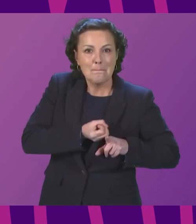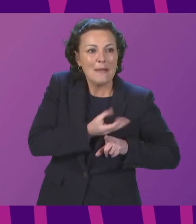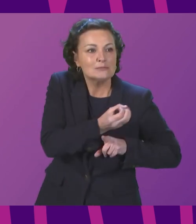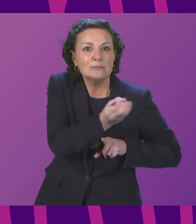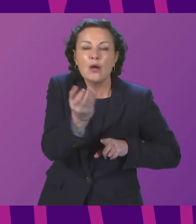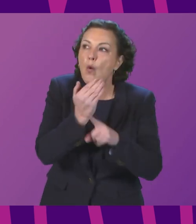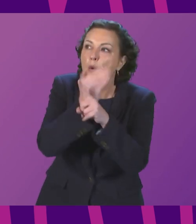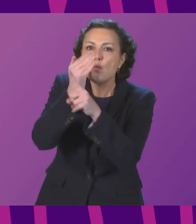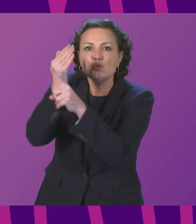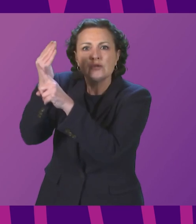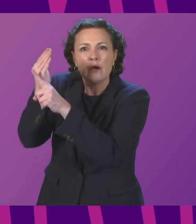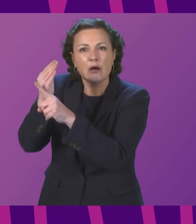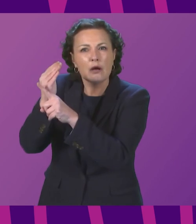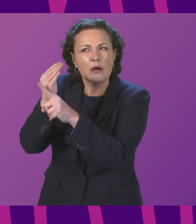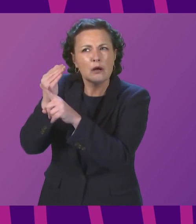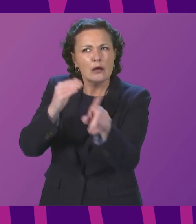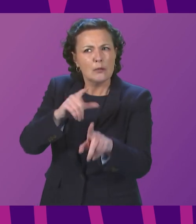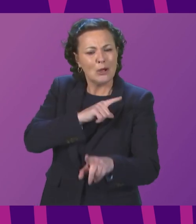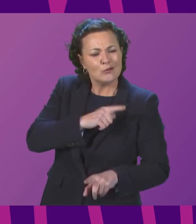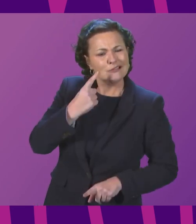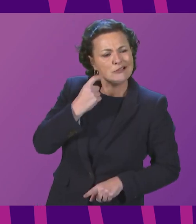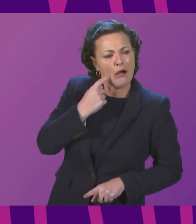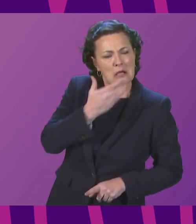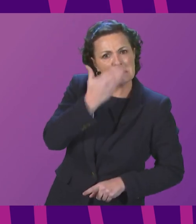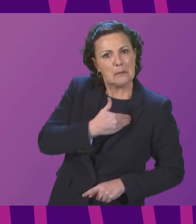always been lower, to those in older age groups.